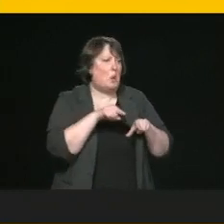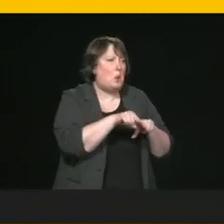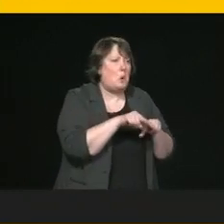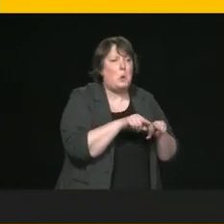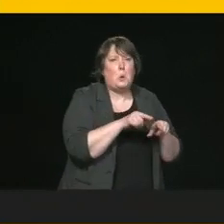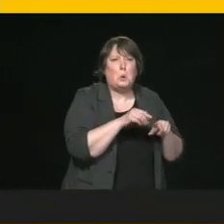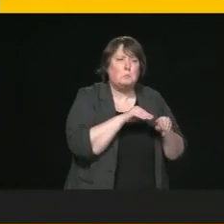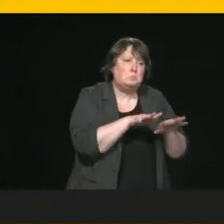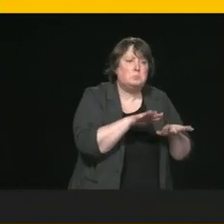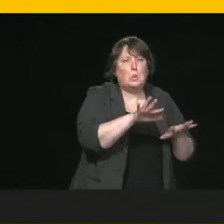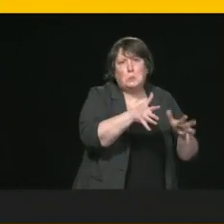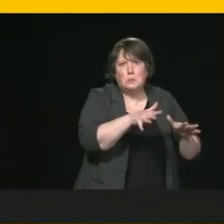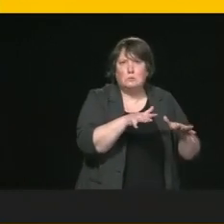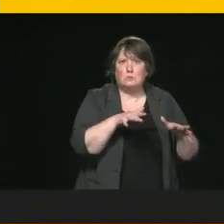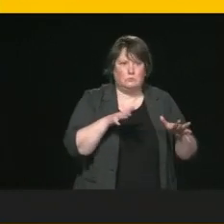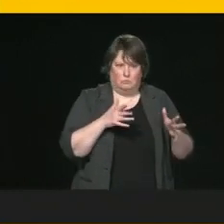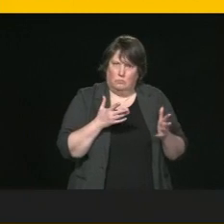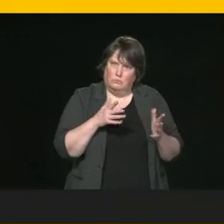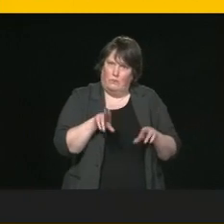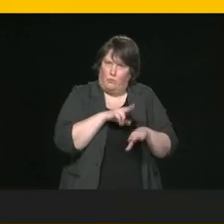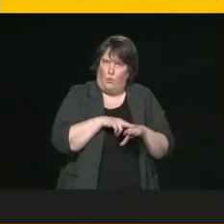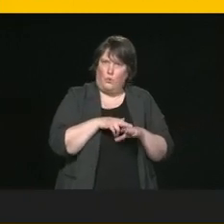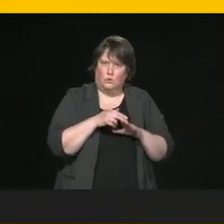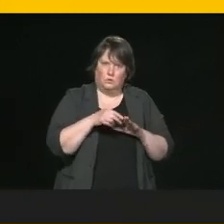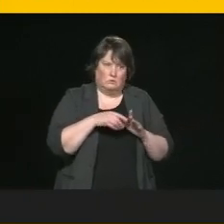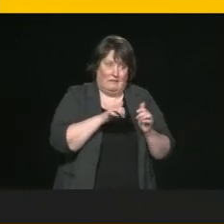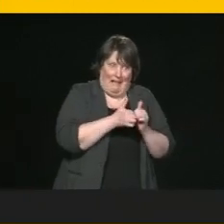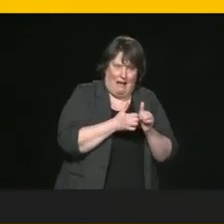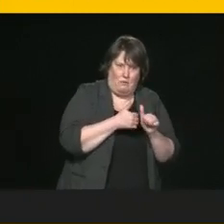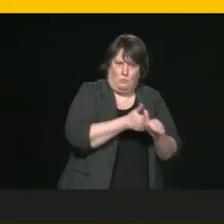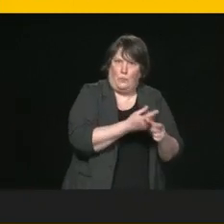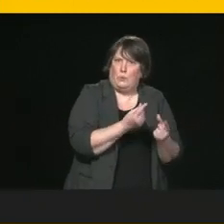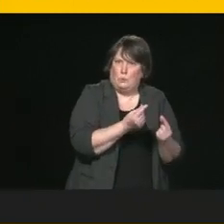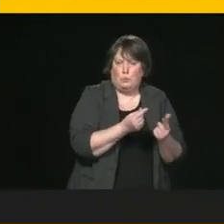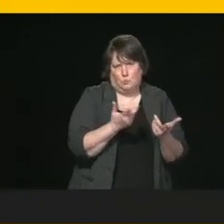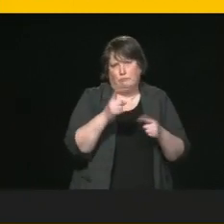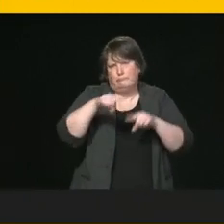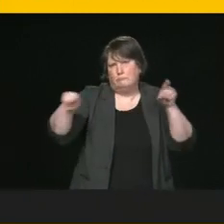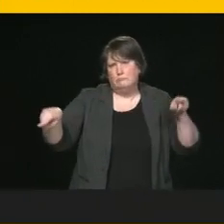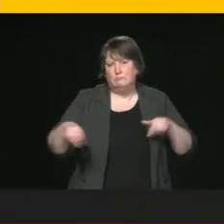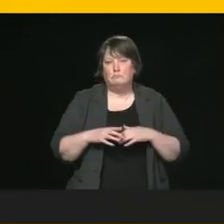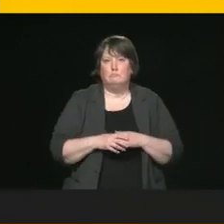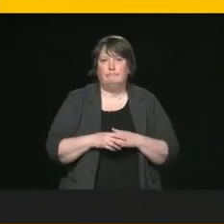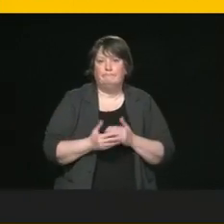PARTS OF THE COUNTRY. [SPEAKING FRENCH].